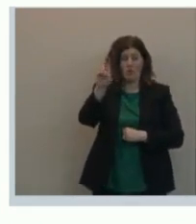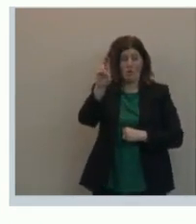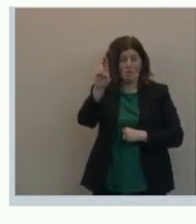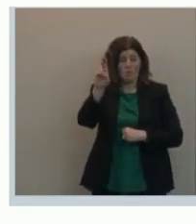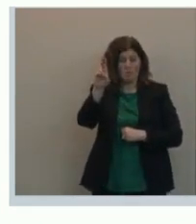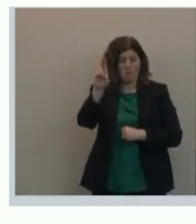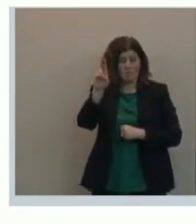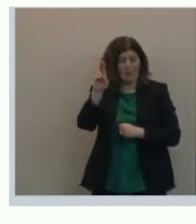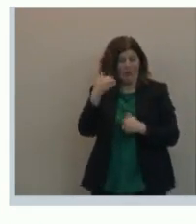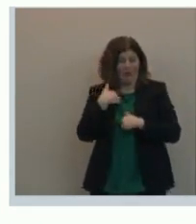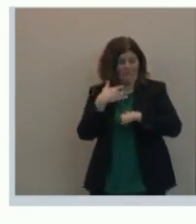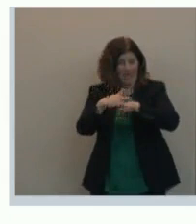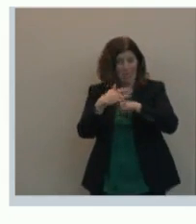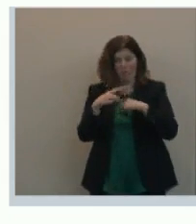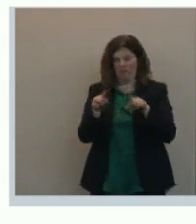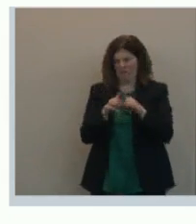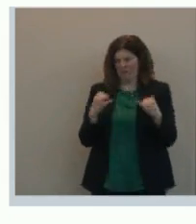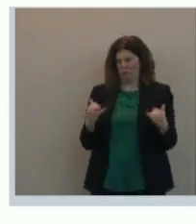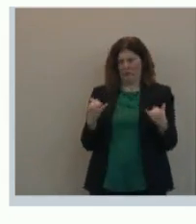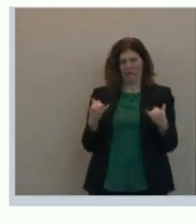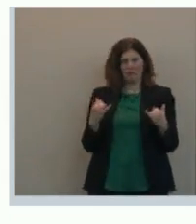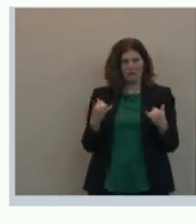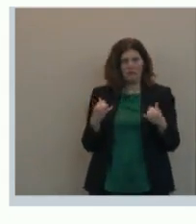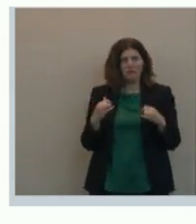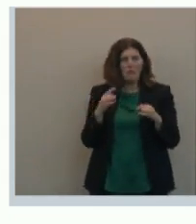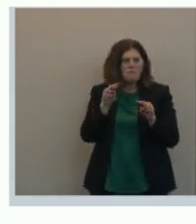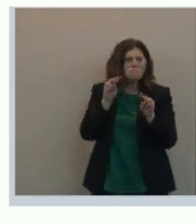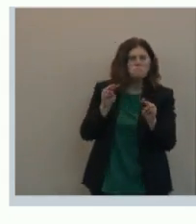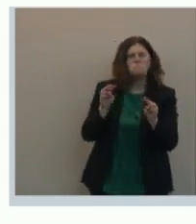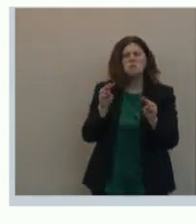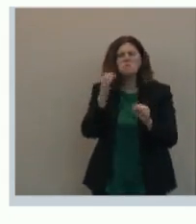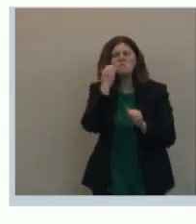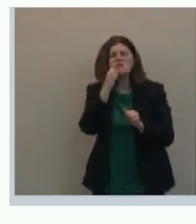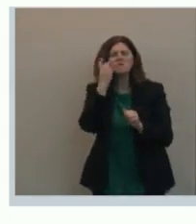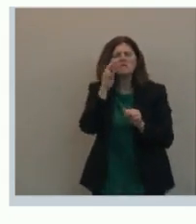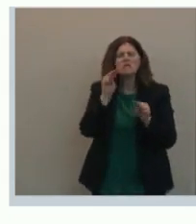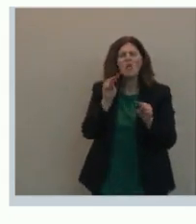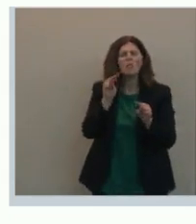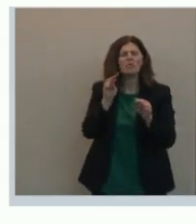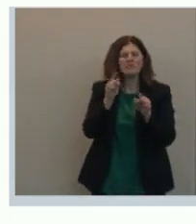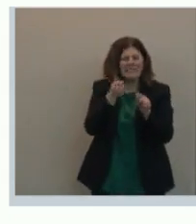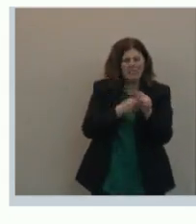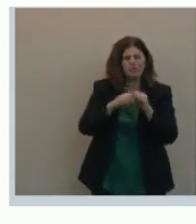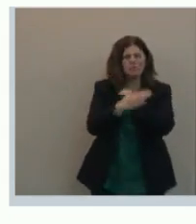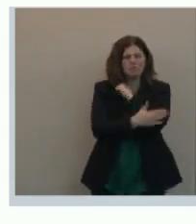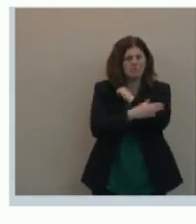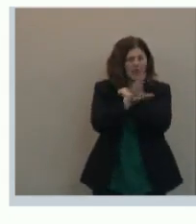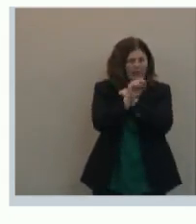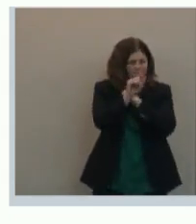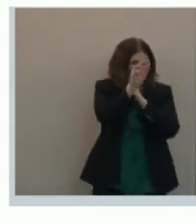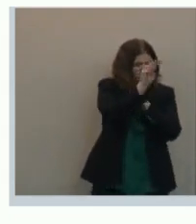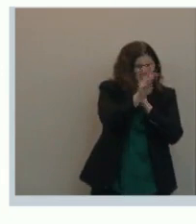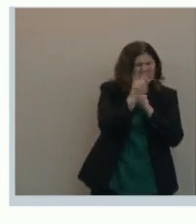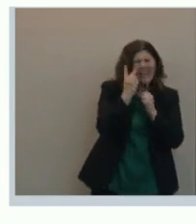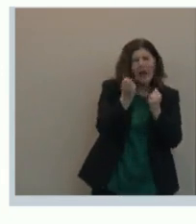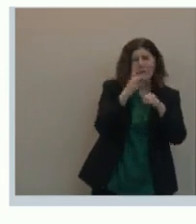NEXT SLIDE IS ANOTHER UPDATE. THESE ARE THE NUMBER OF AVAILABLE INTENSIVE CARE UNIT BEDS.